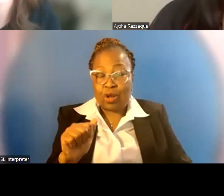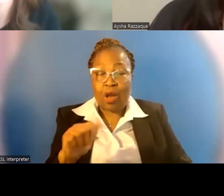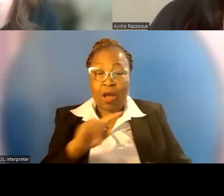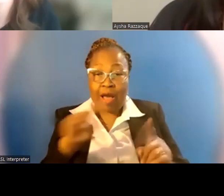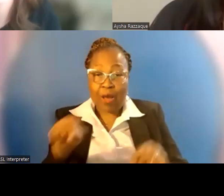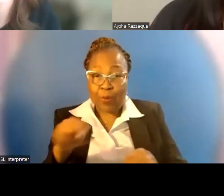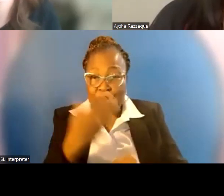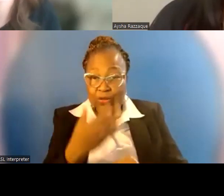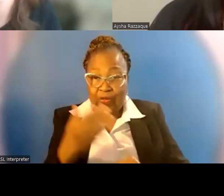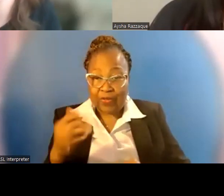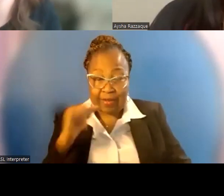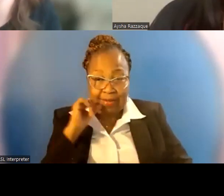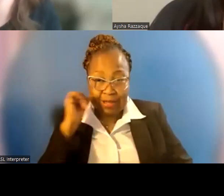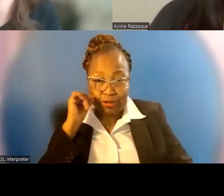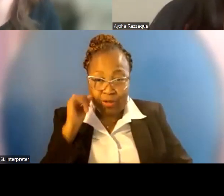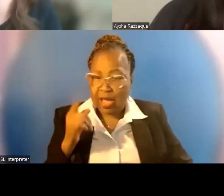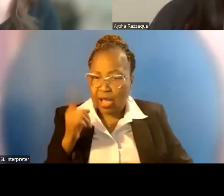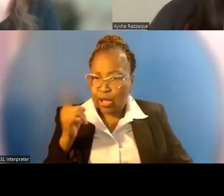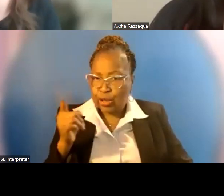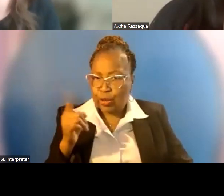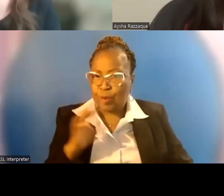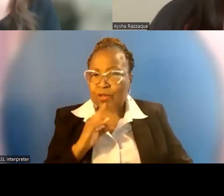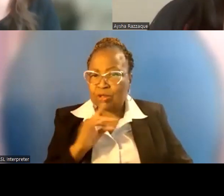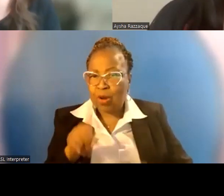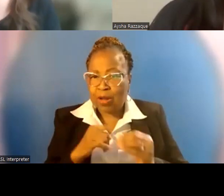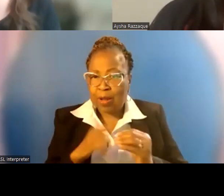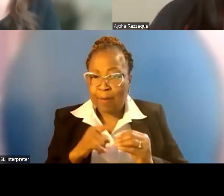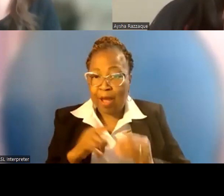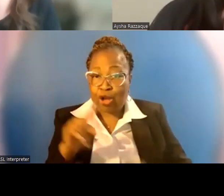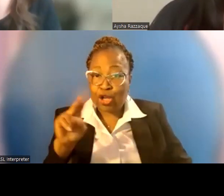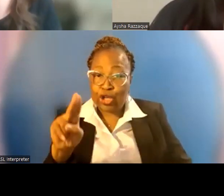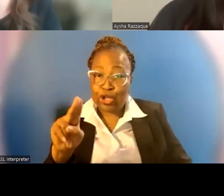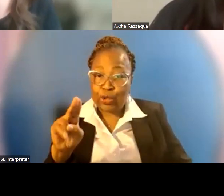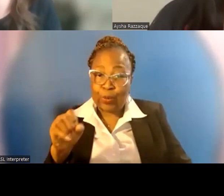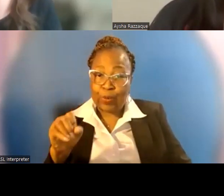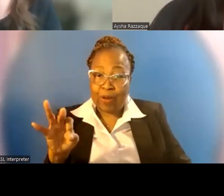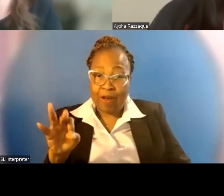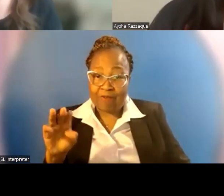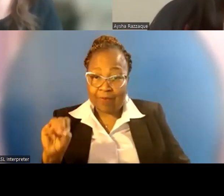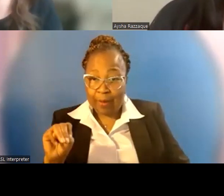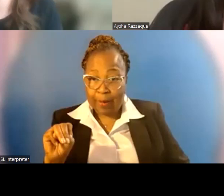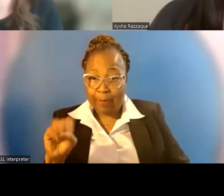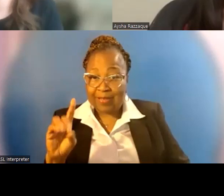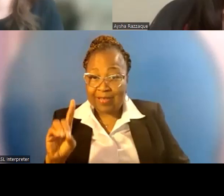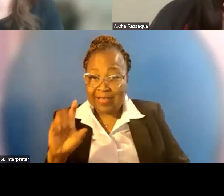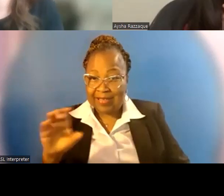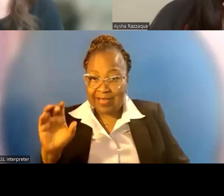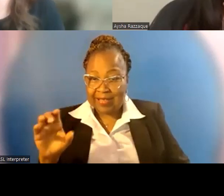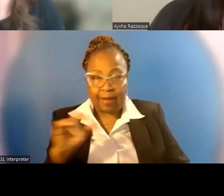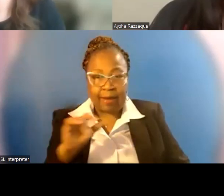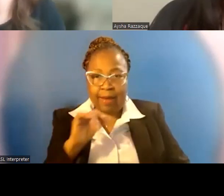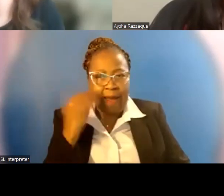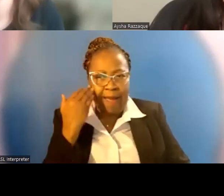where you were talking about the UMN DCC and I don't know if it if you didn't get into that as much yesterday,